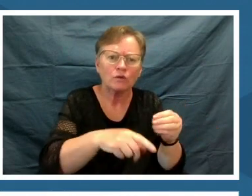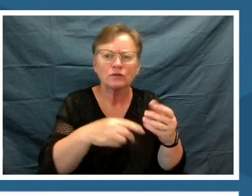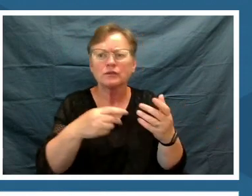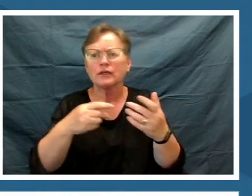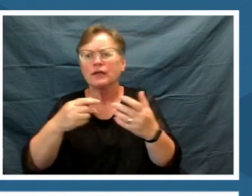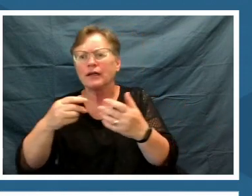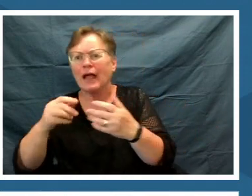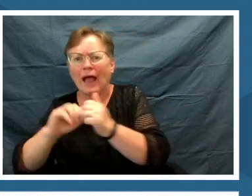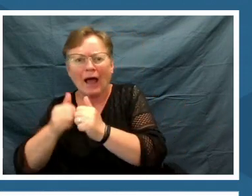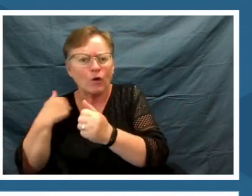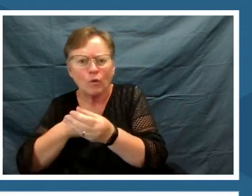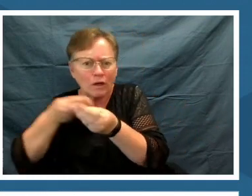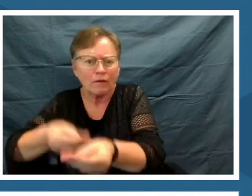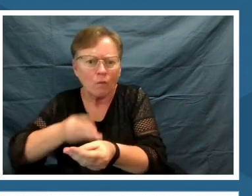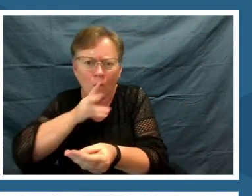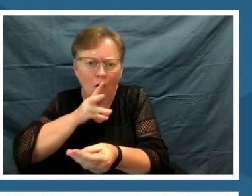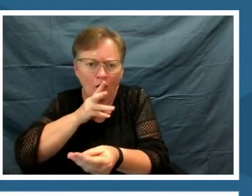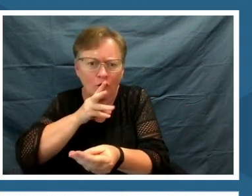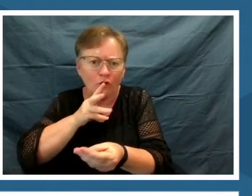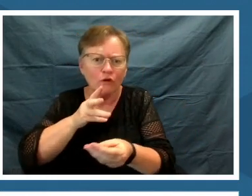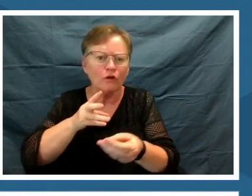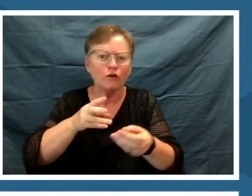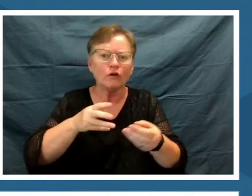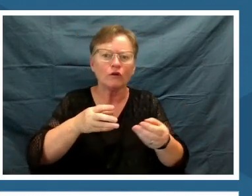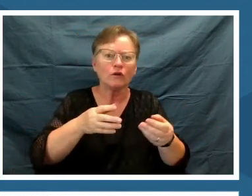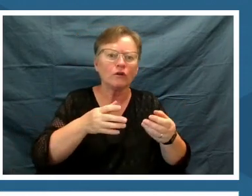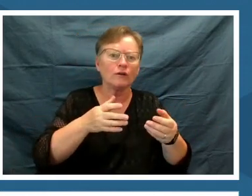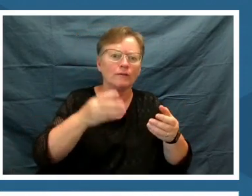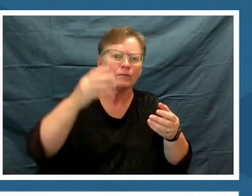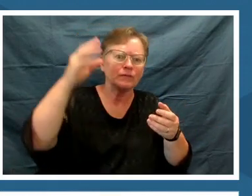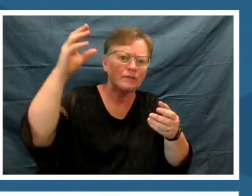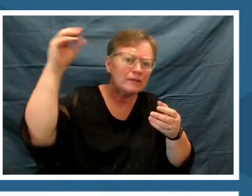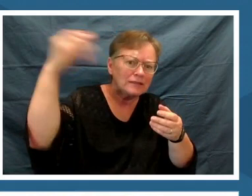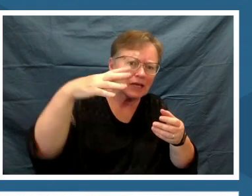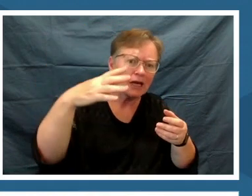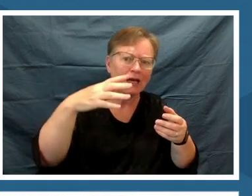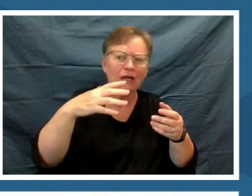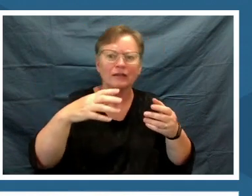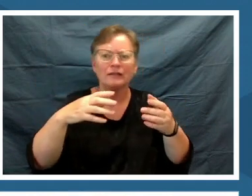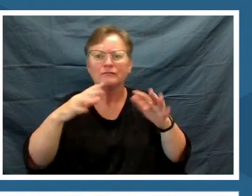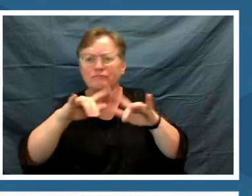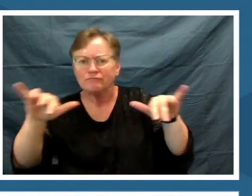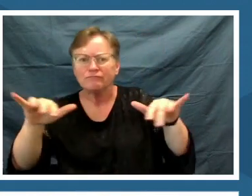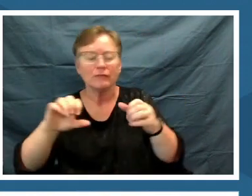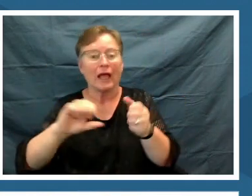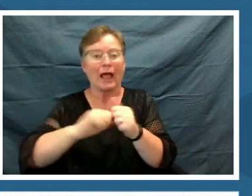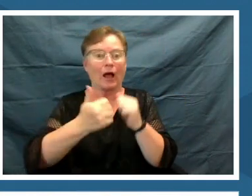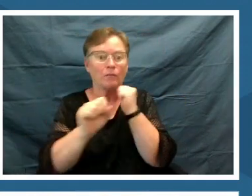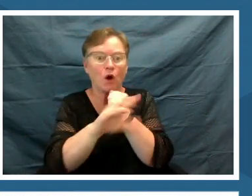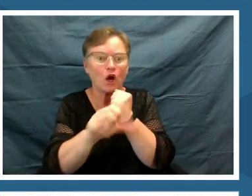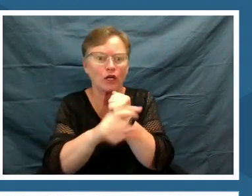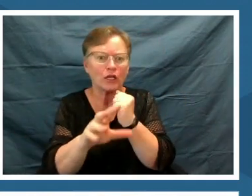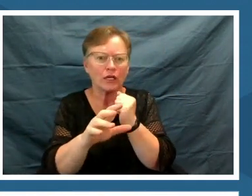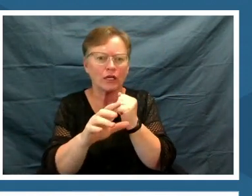it what's what's gonna happen how do we market this and um